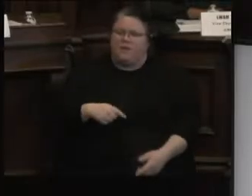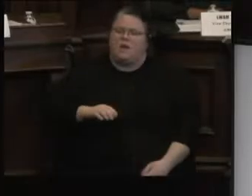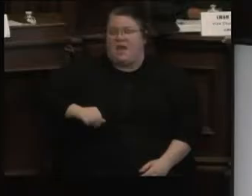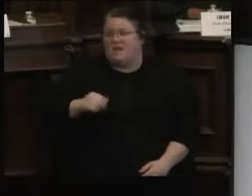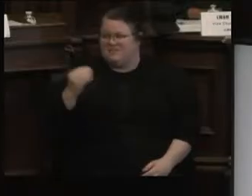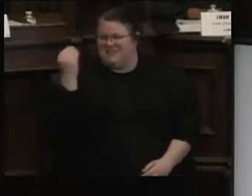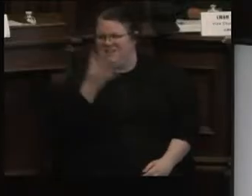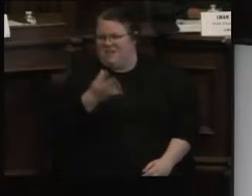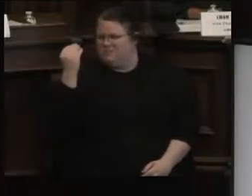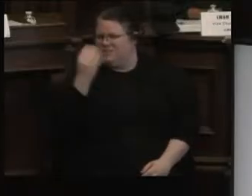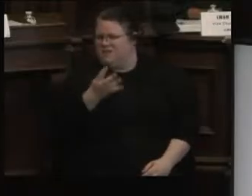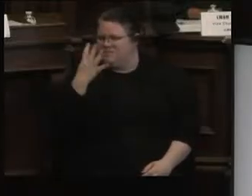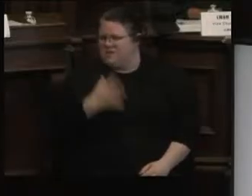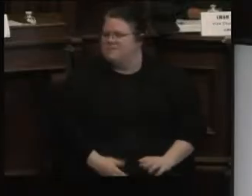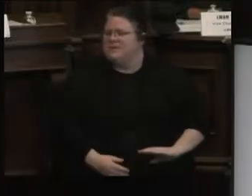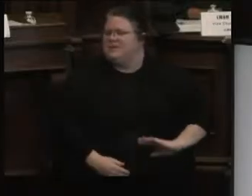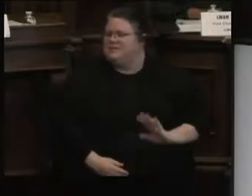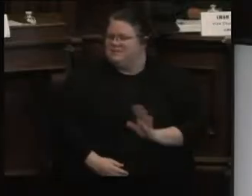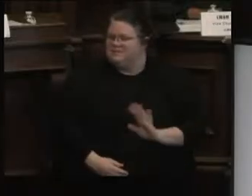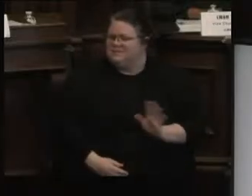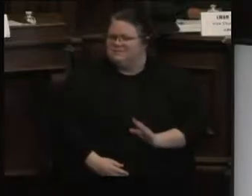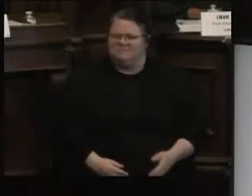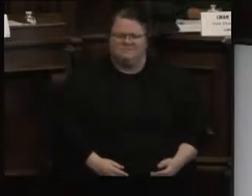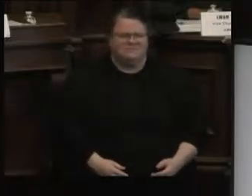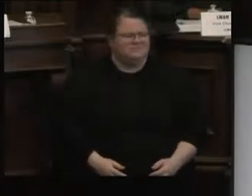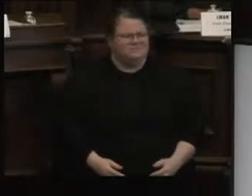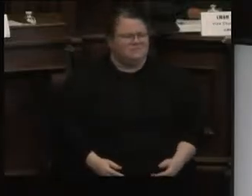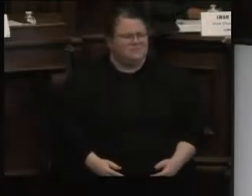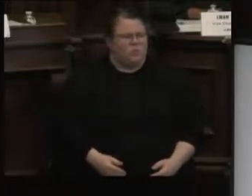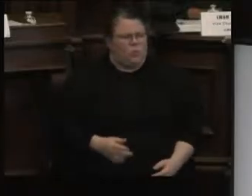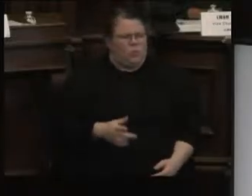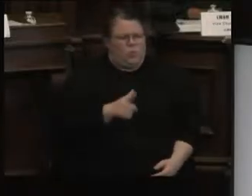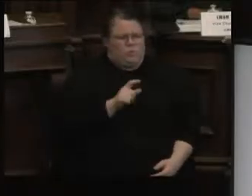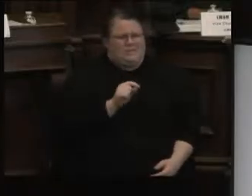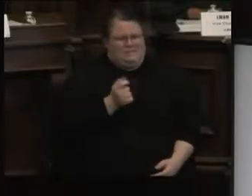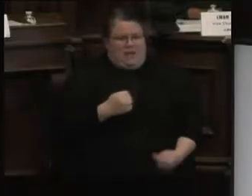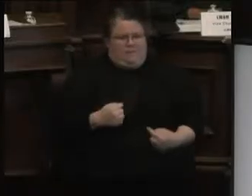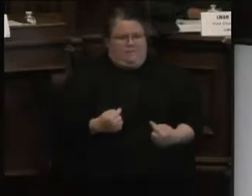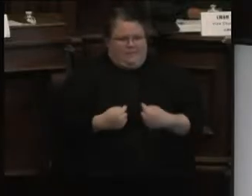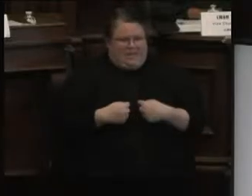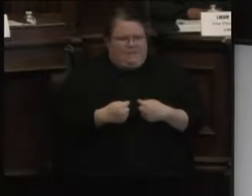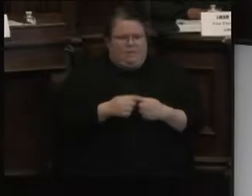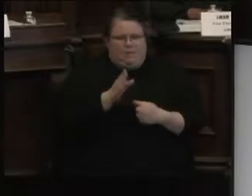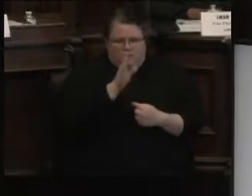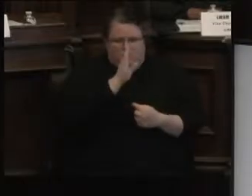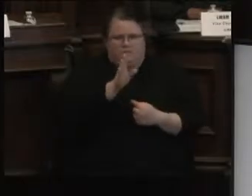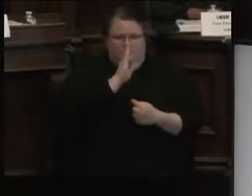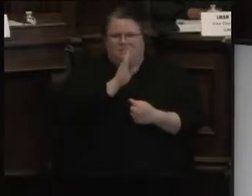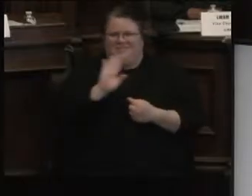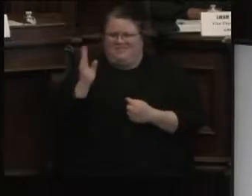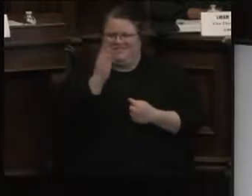confused. Who is them? Okay, tell them everyone. They keep